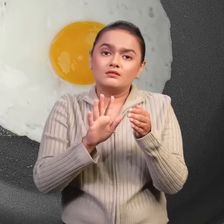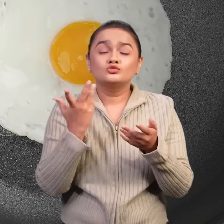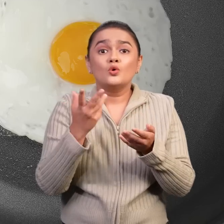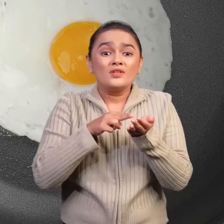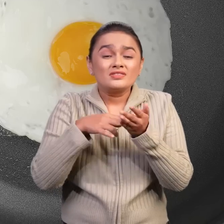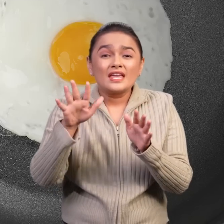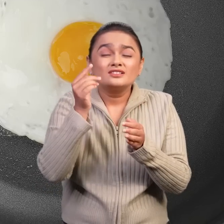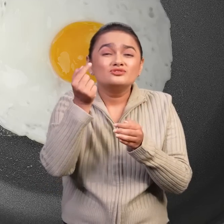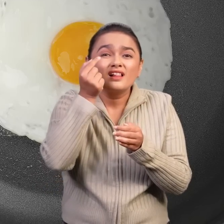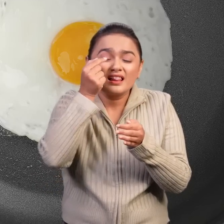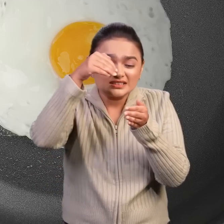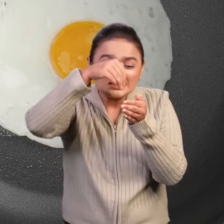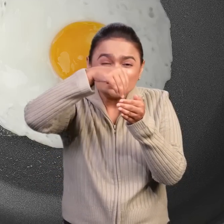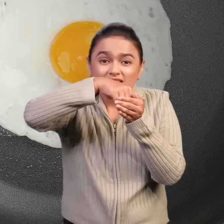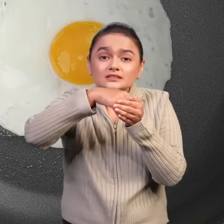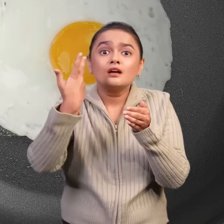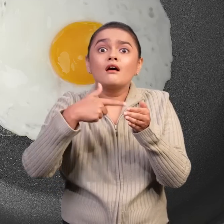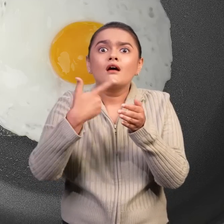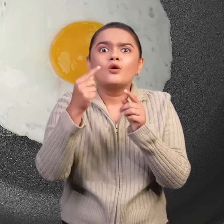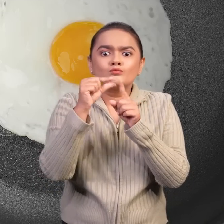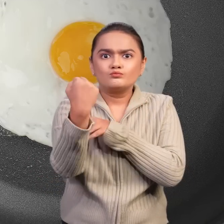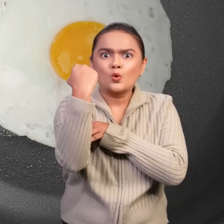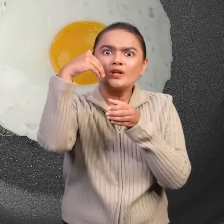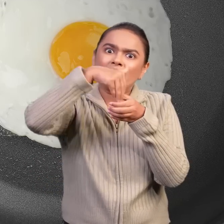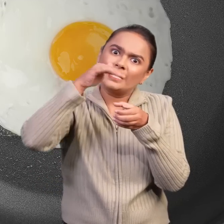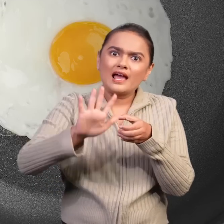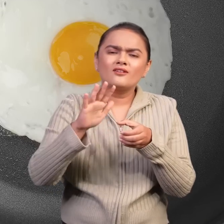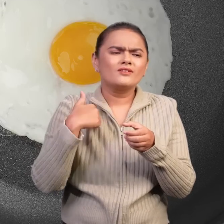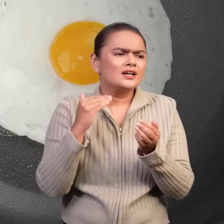So the natural lens is actually like a bag of protein. And I'll kind of compare this